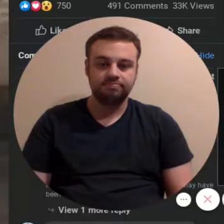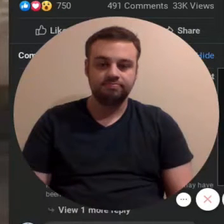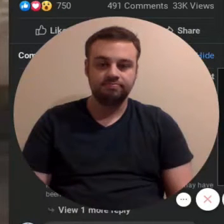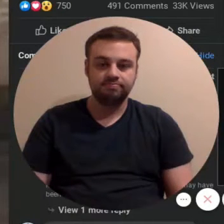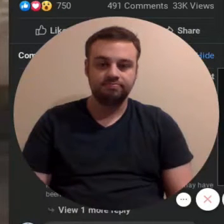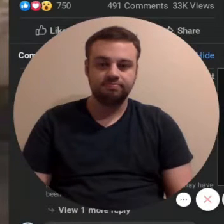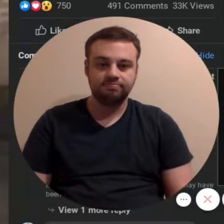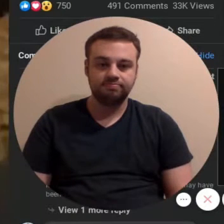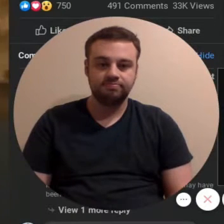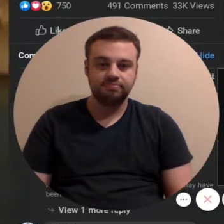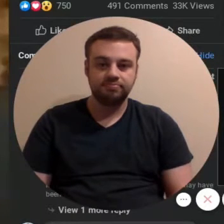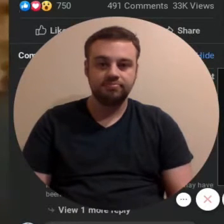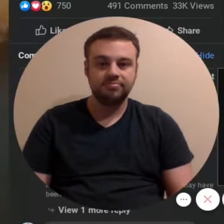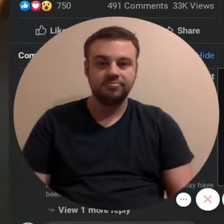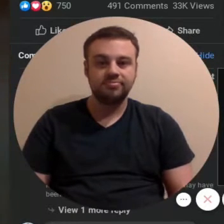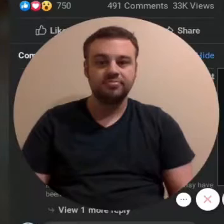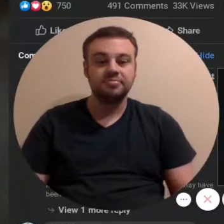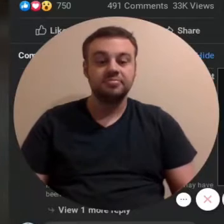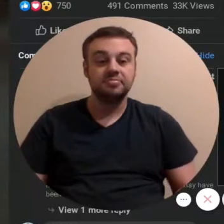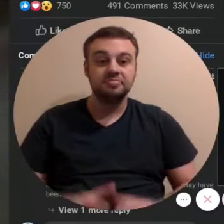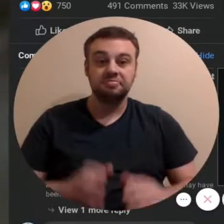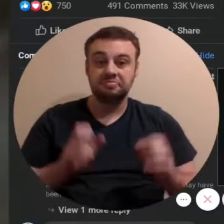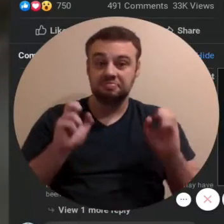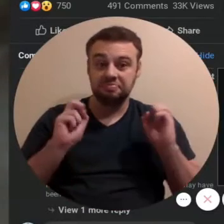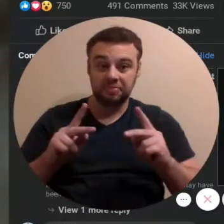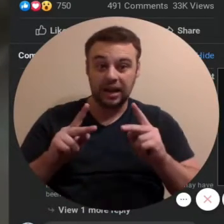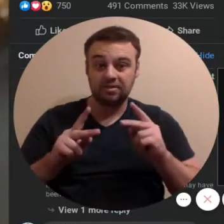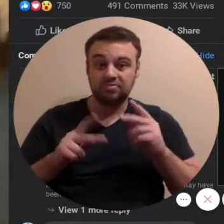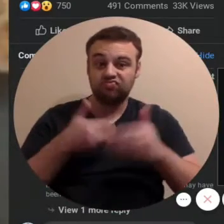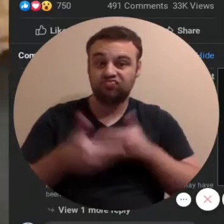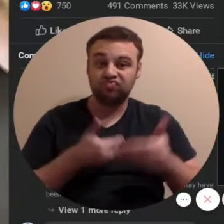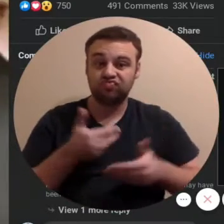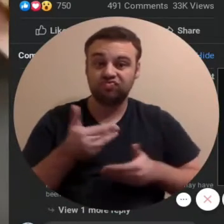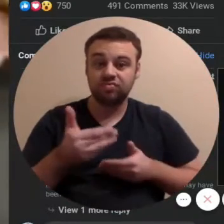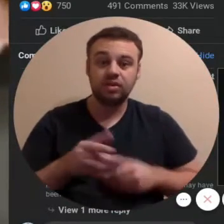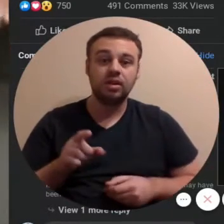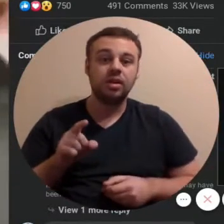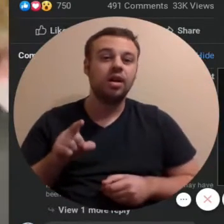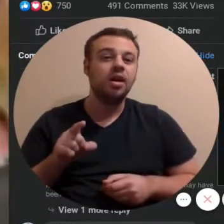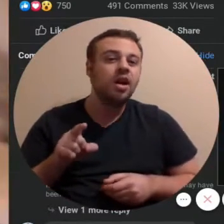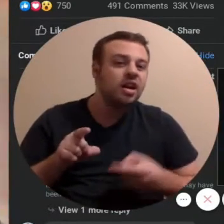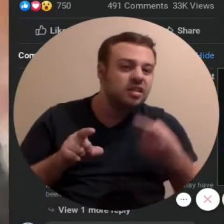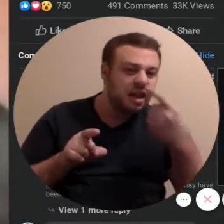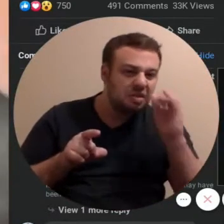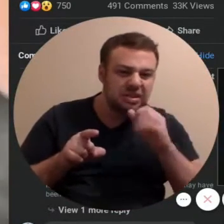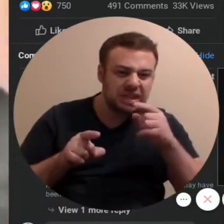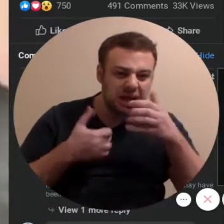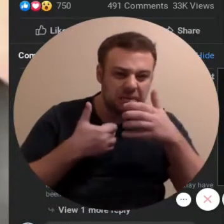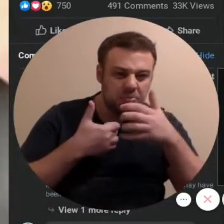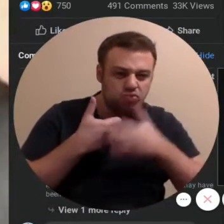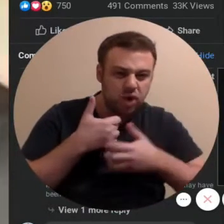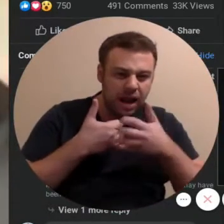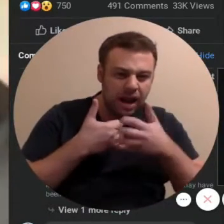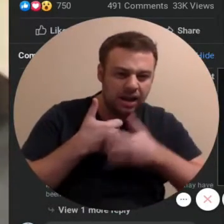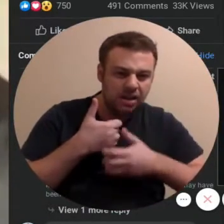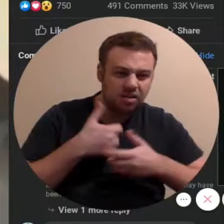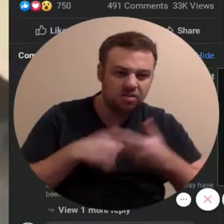Erica: It looks like a- I don't know. Some kind of pound cake or bread. Janice: ...primate diet. So our primates eat this.